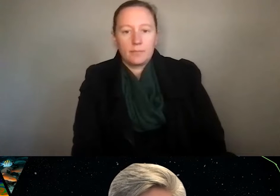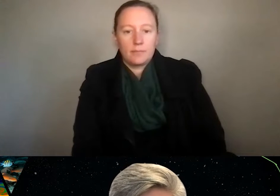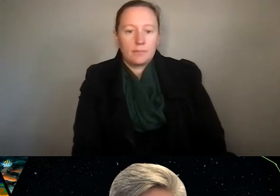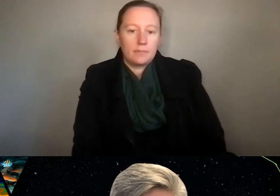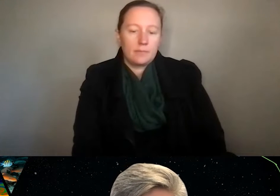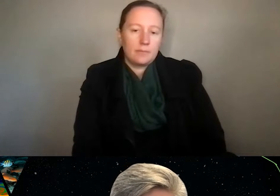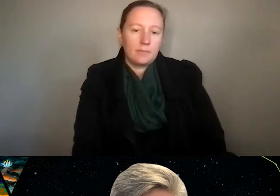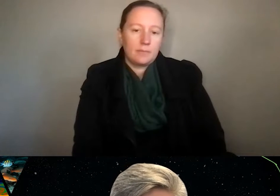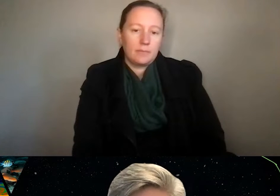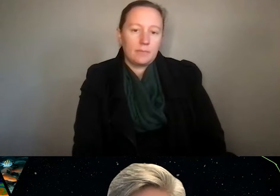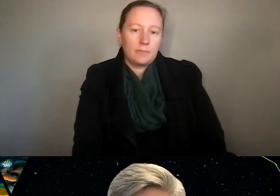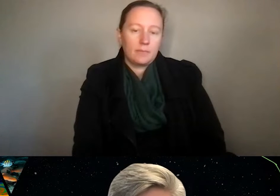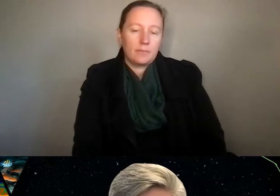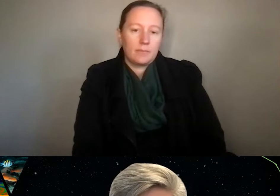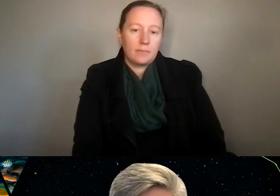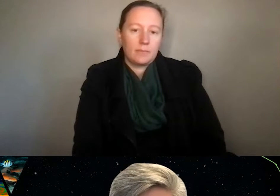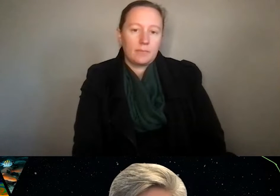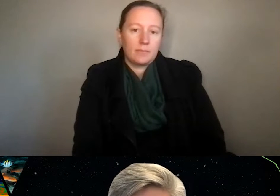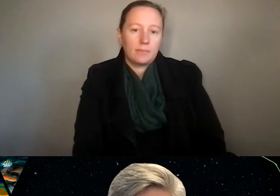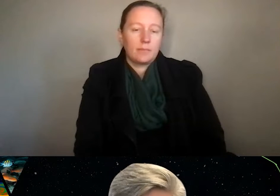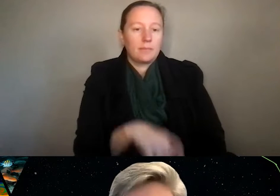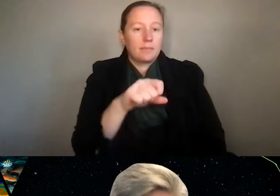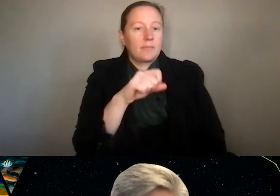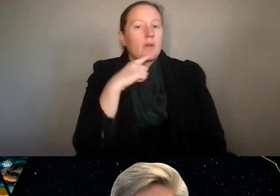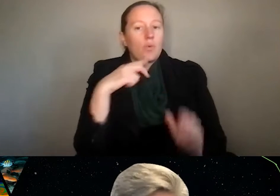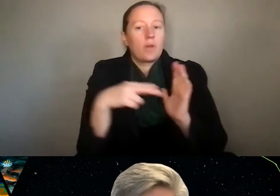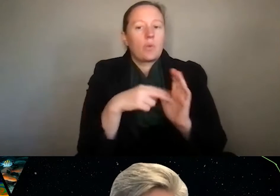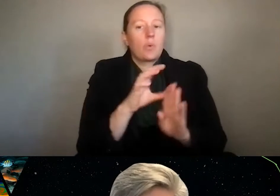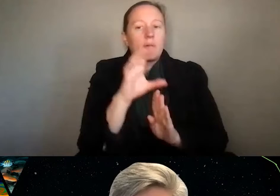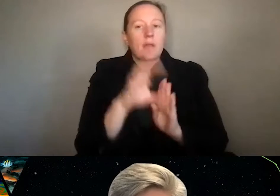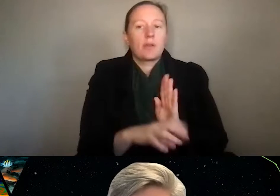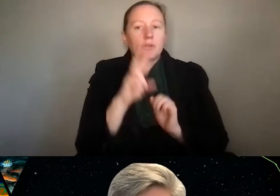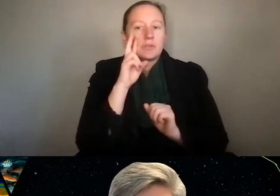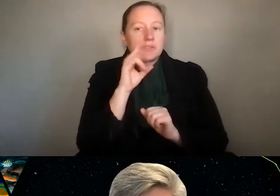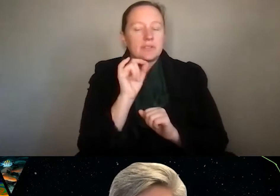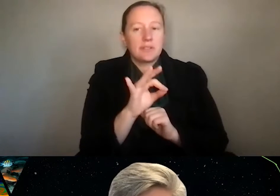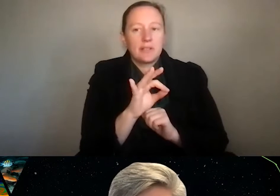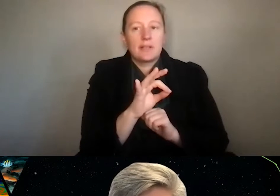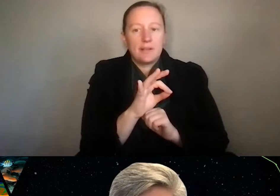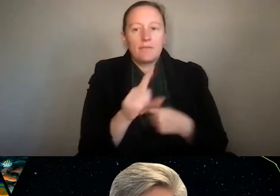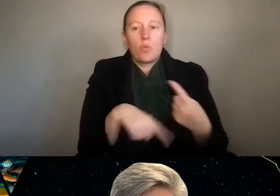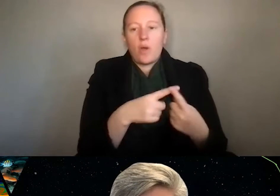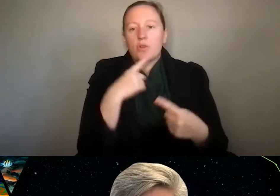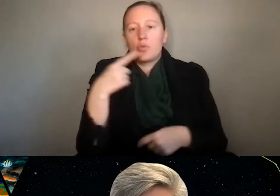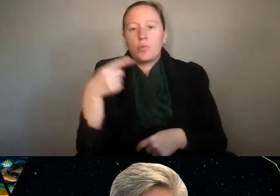Elsa Gonzalez: We will look toward calendars and then we'll see the dates that you are there. Also, once we know what is